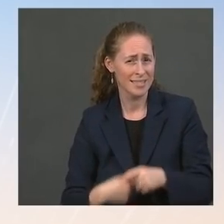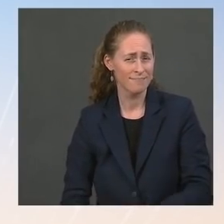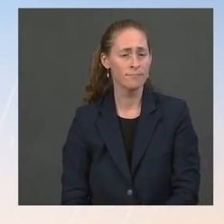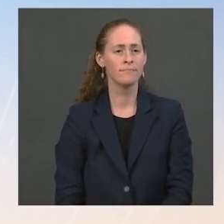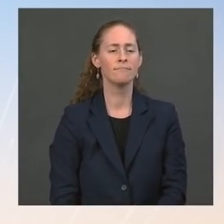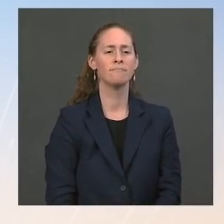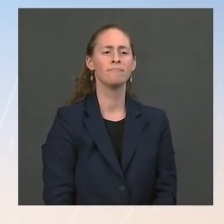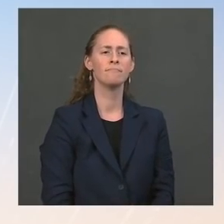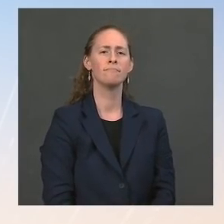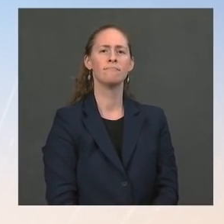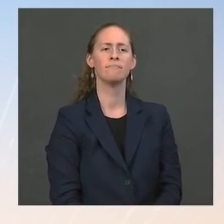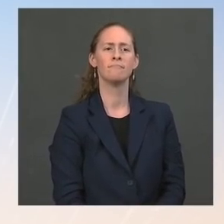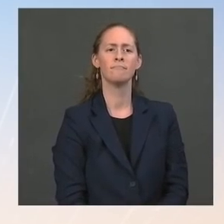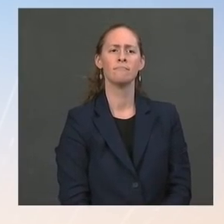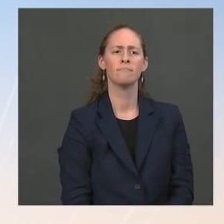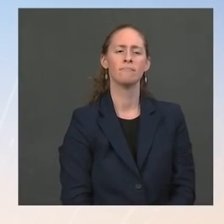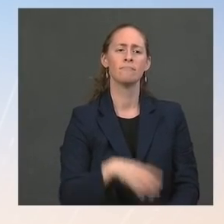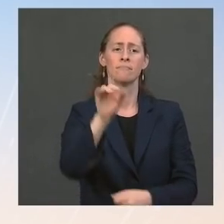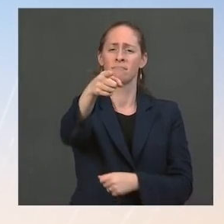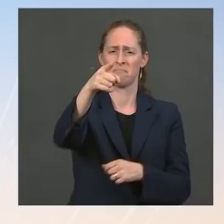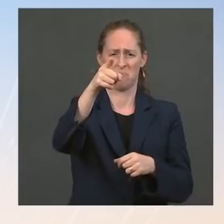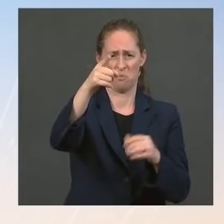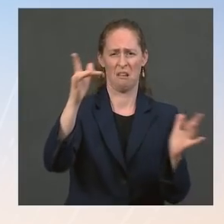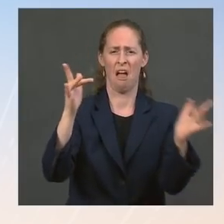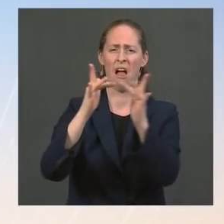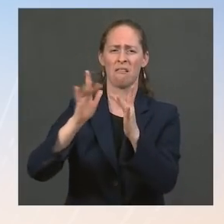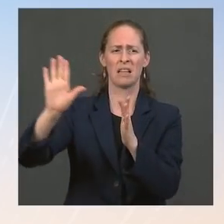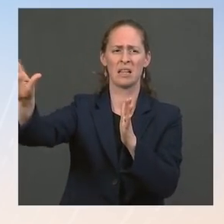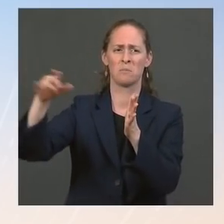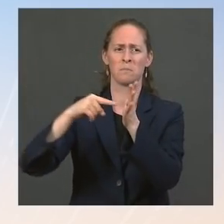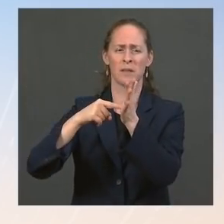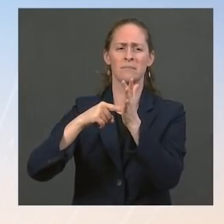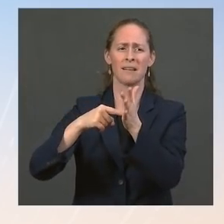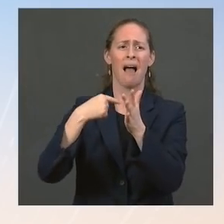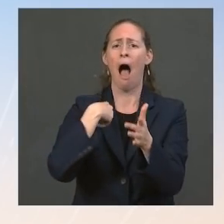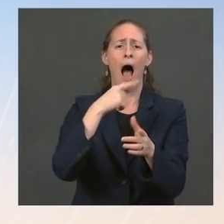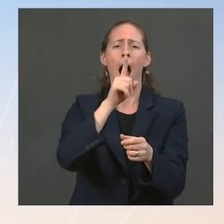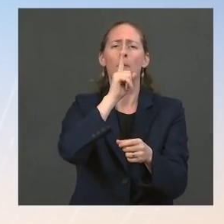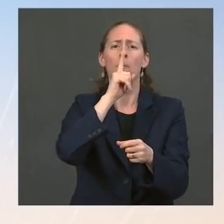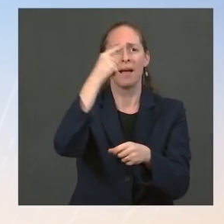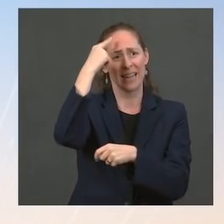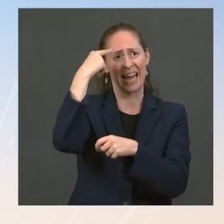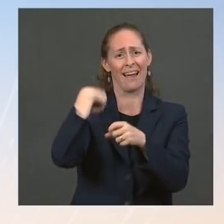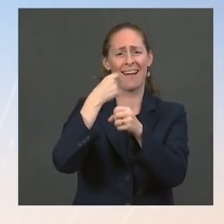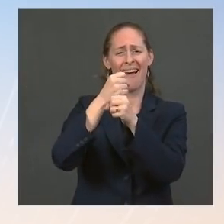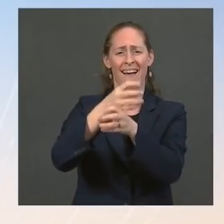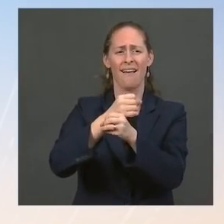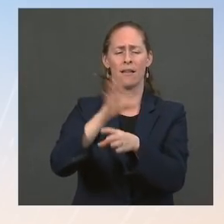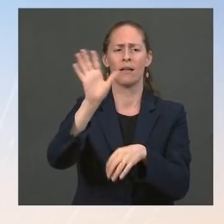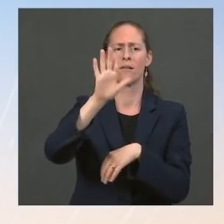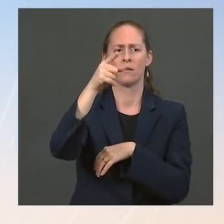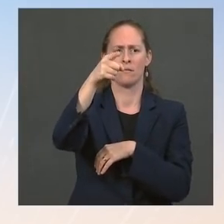Ms. Psaki: -- that you should talk to his representatives. And -- >> The Press: Okay, I will. Ms. Psaki: There's no reason to yell. I'm certainly not yelling. You should talk to his representatives. That remains his policy.